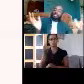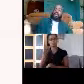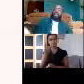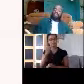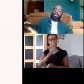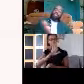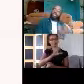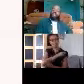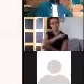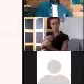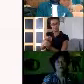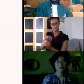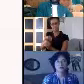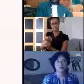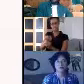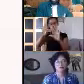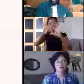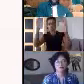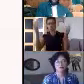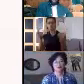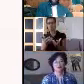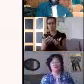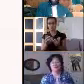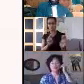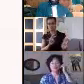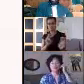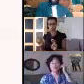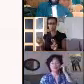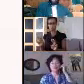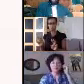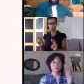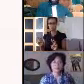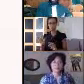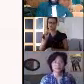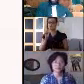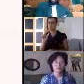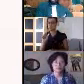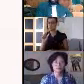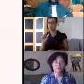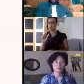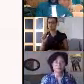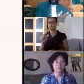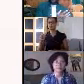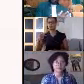lens, not just from folks who are people who are who are racialized, but also understanding